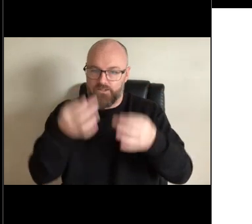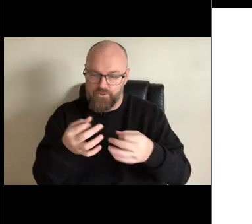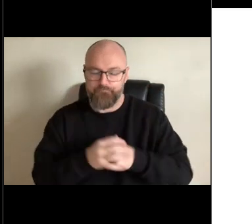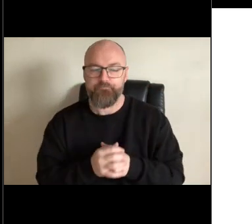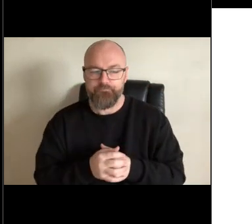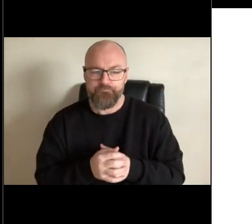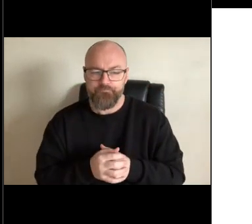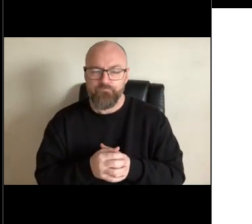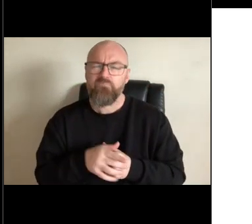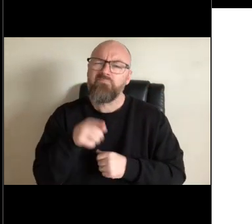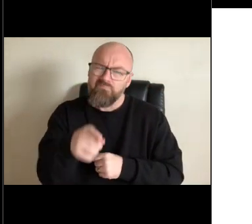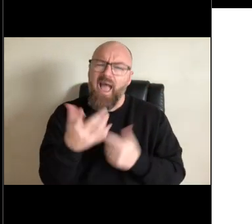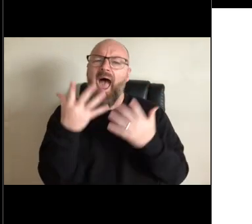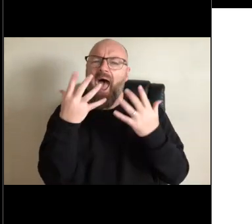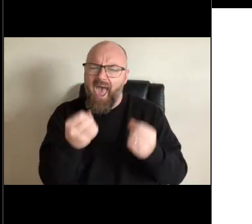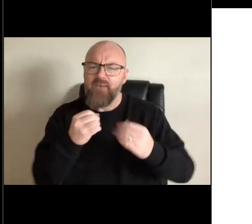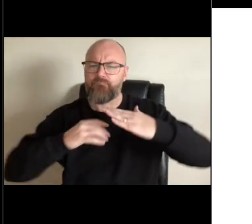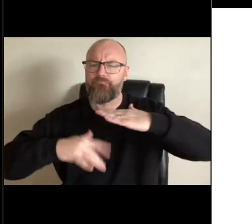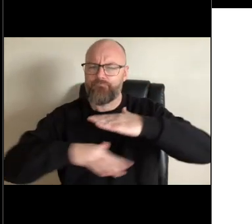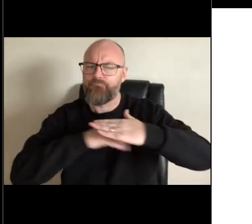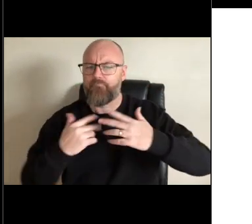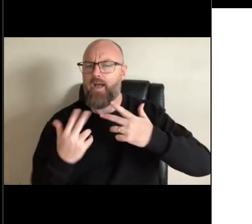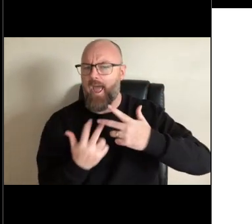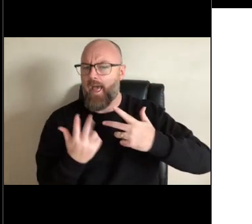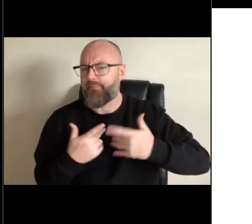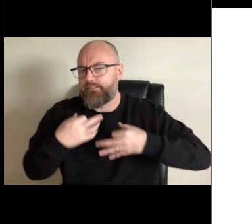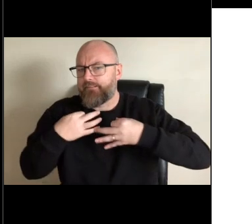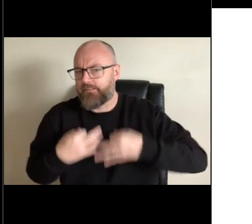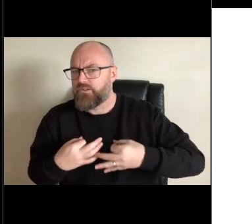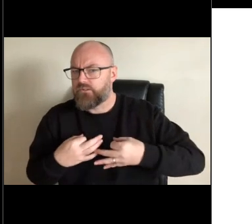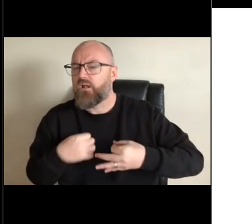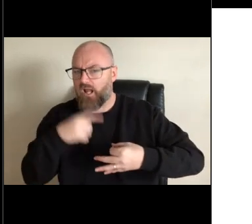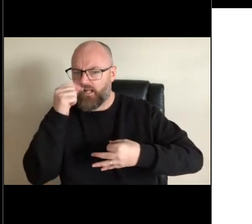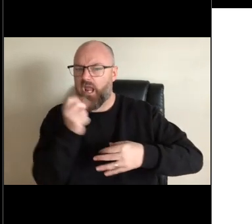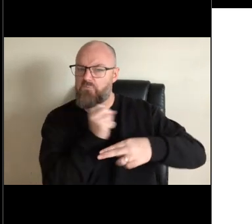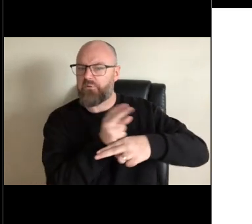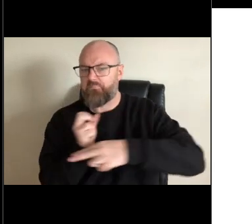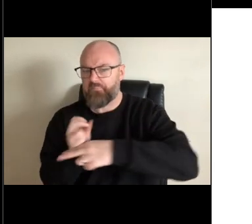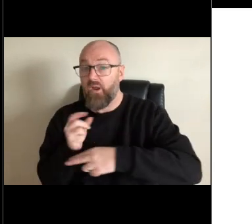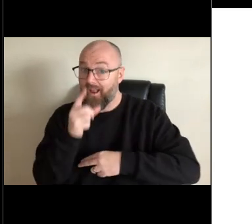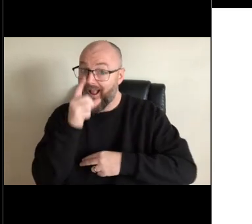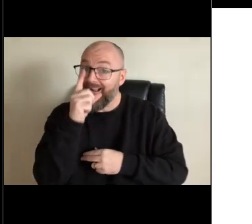and the changes to the Act note those overriding considerations for both the court and the parents